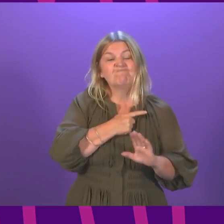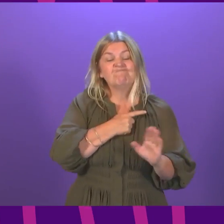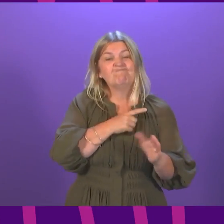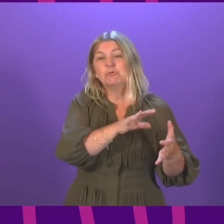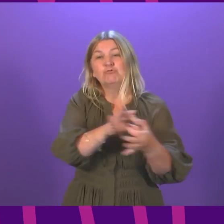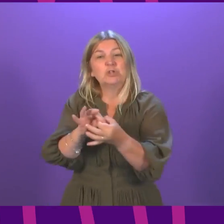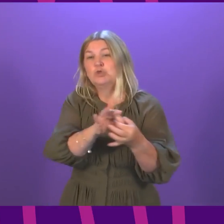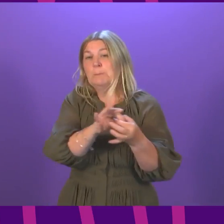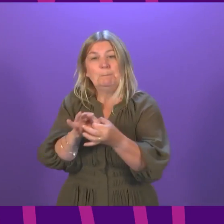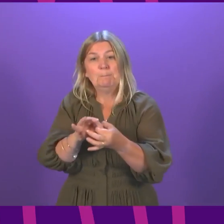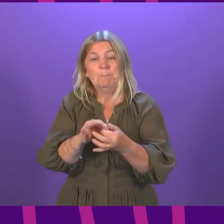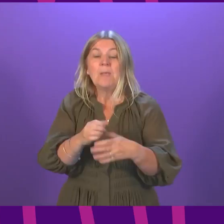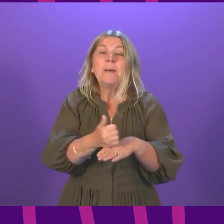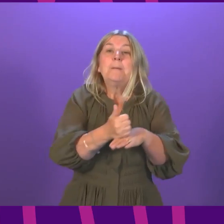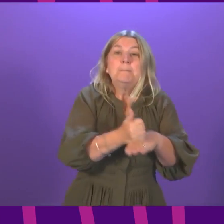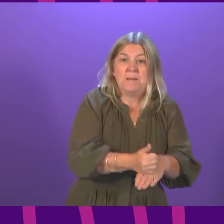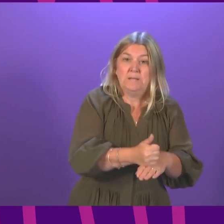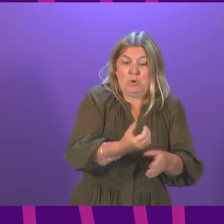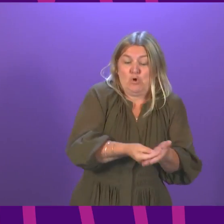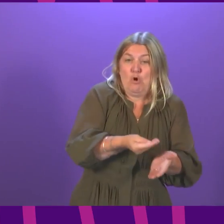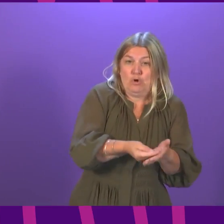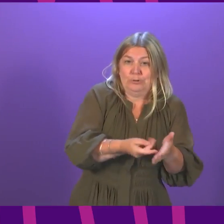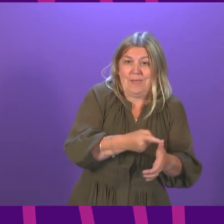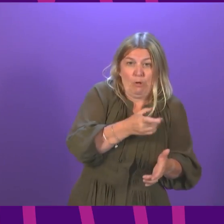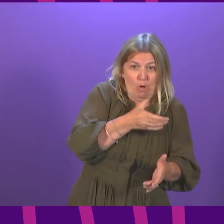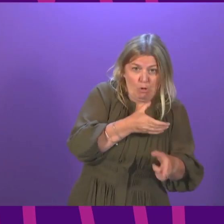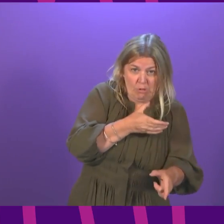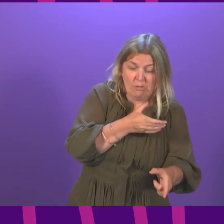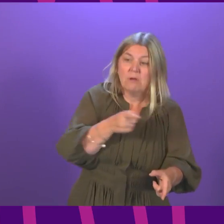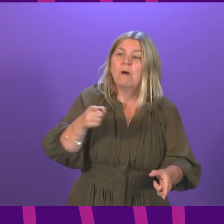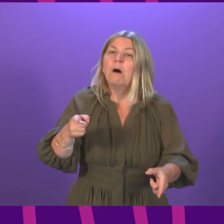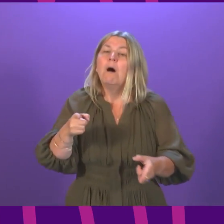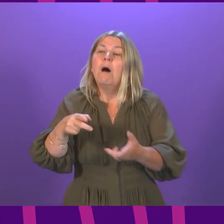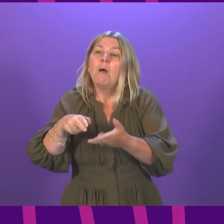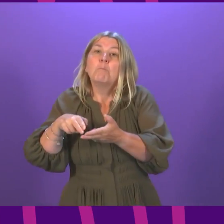between minimum unit pricing and the increase in use of benzodiazepines. Nonetheless, as